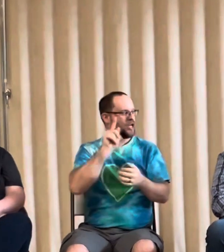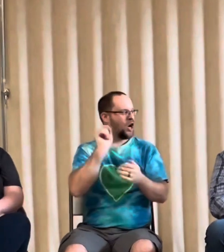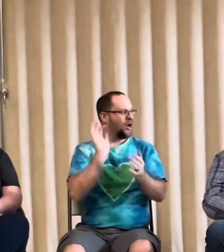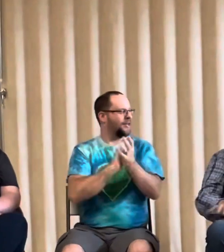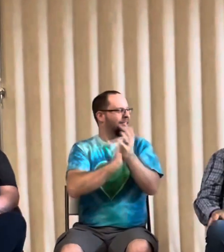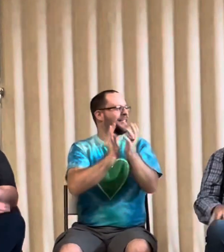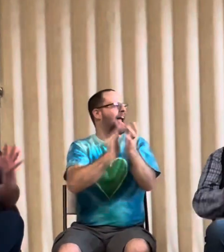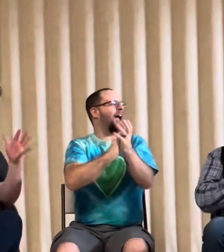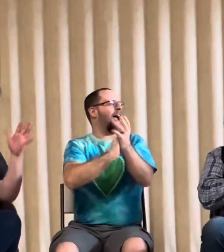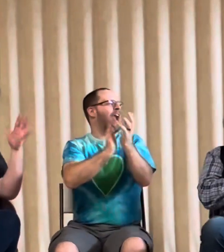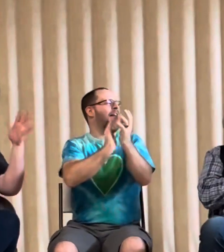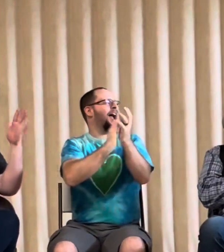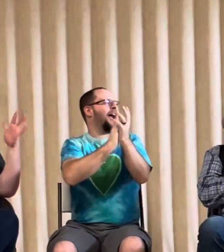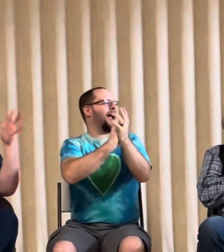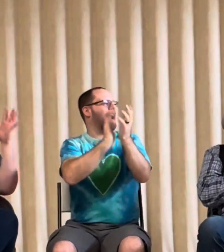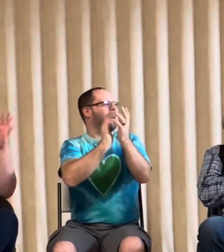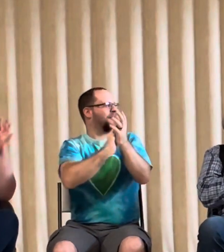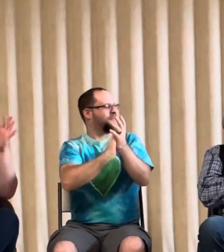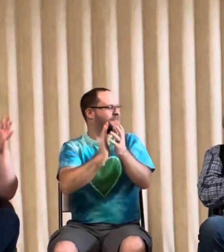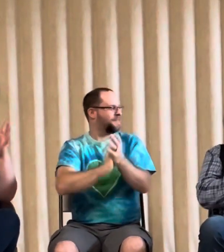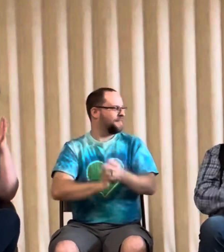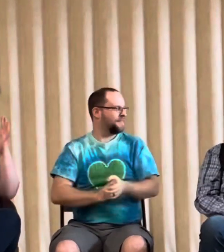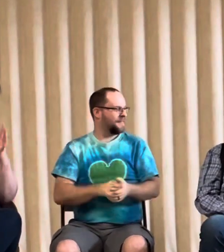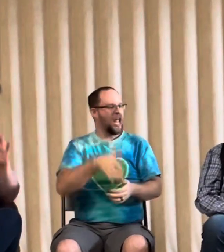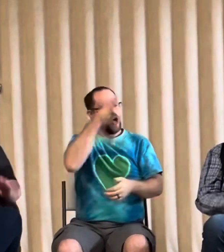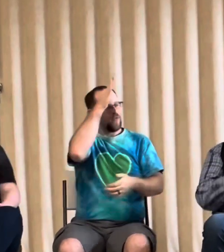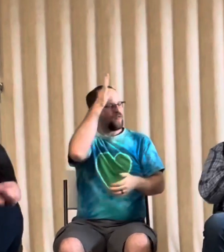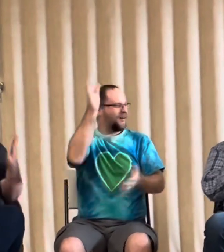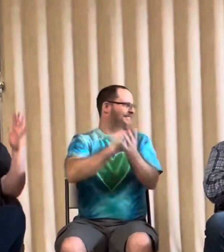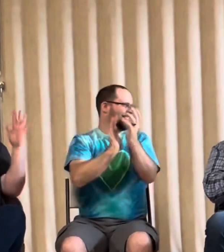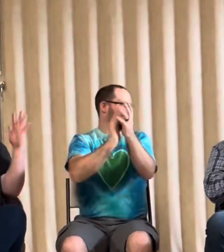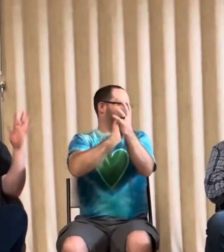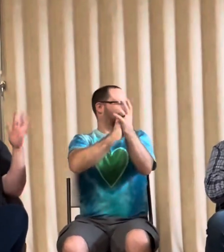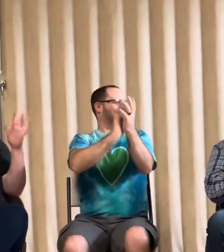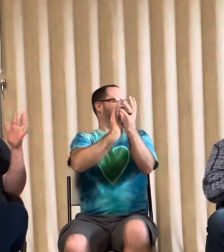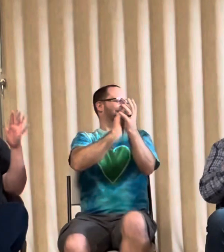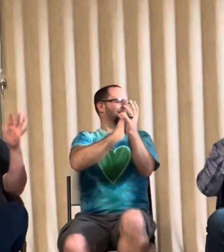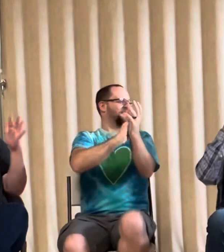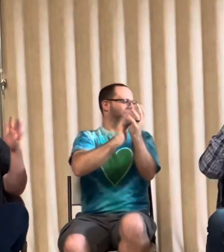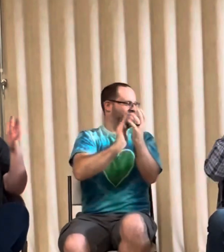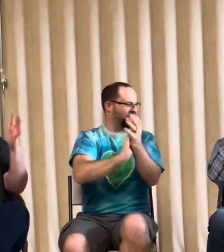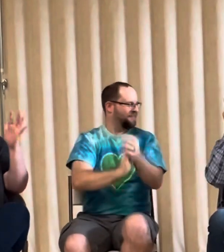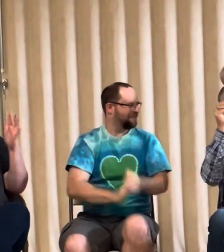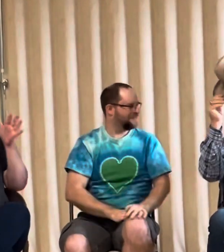We've got my Gramps! Gramps! Yay! Grandpa!